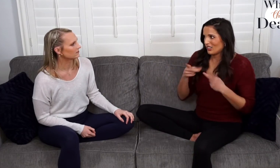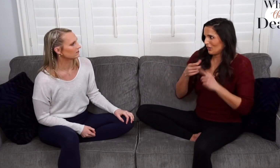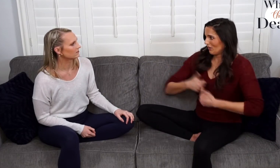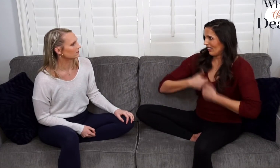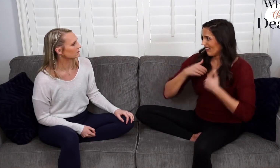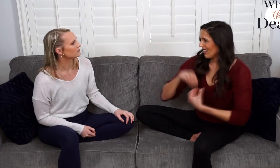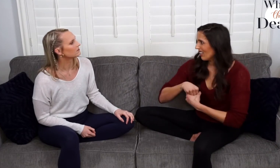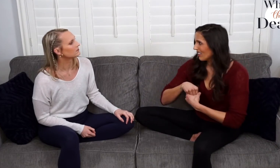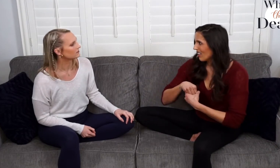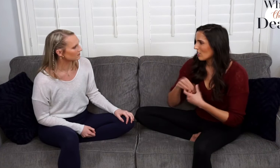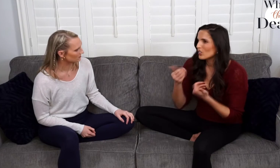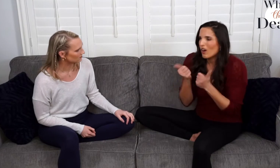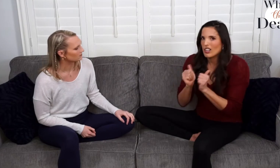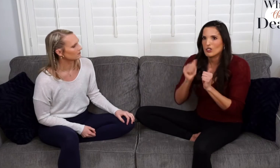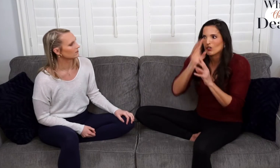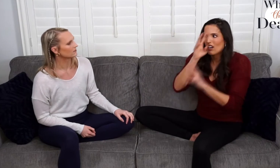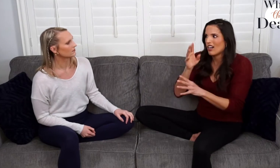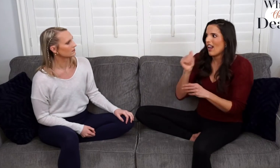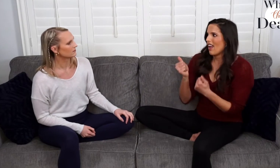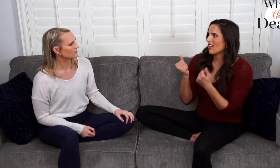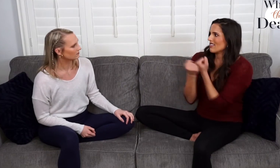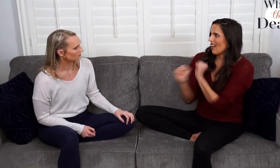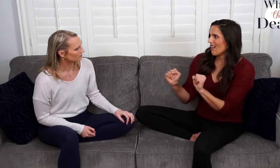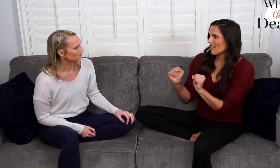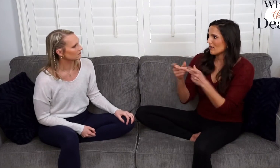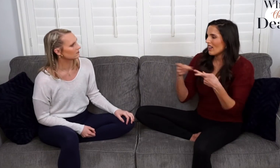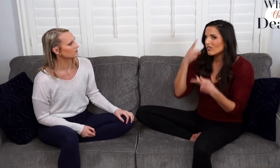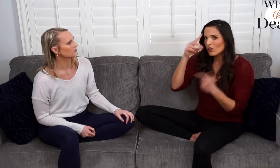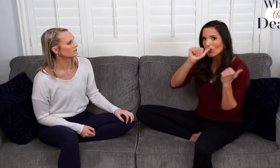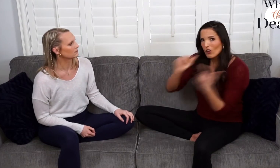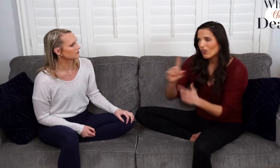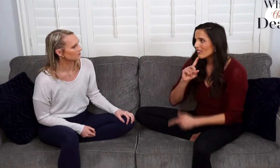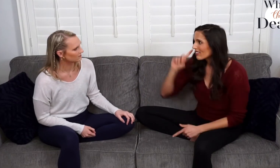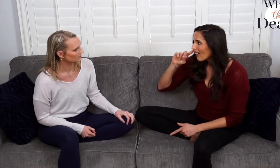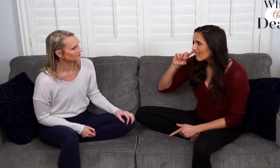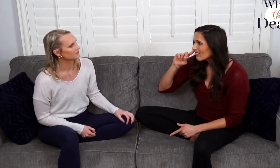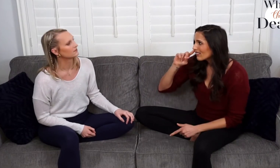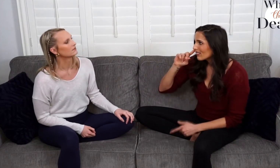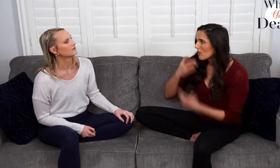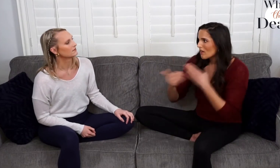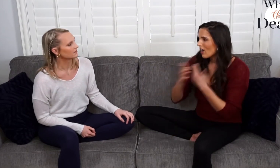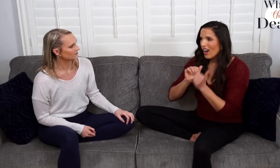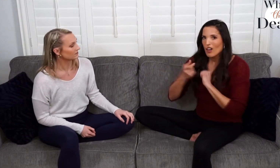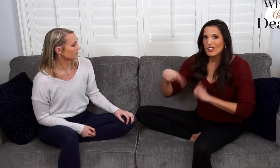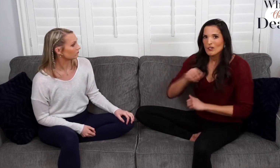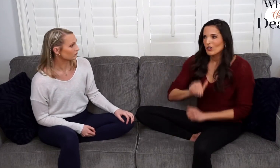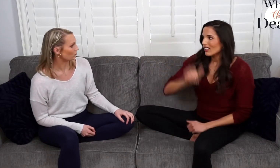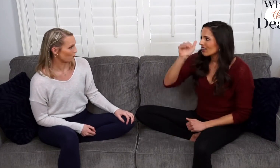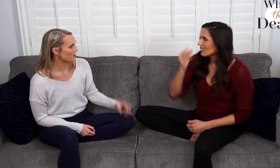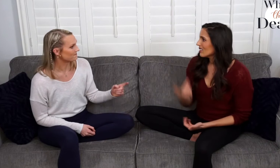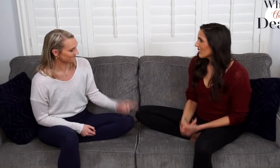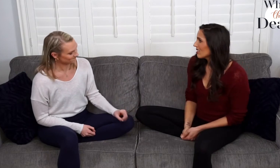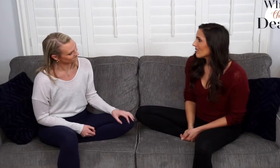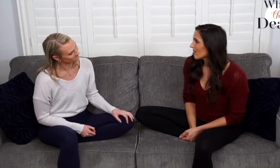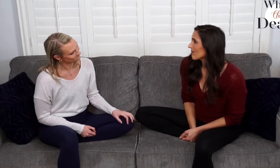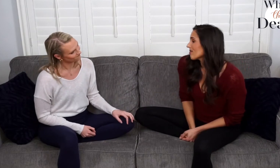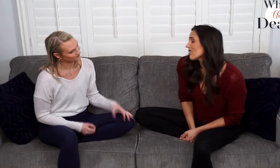place to live in and trying to create a safe place for all Deaf people. No matter how they were raised.